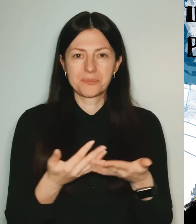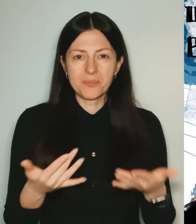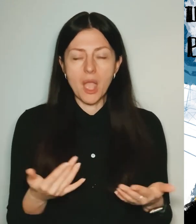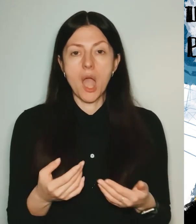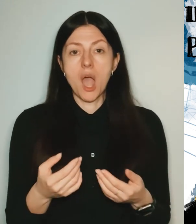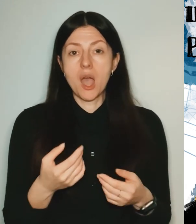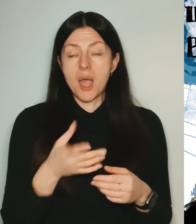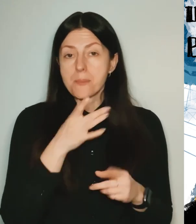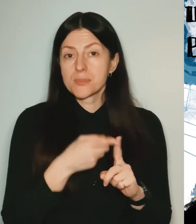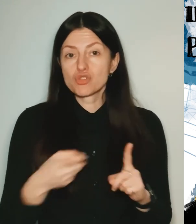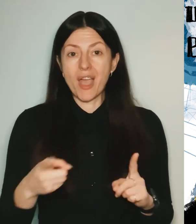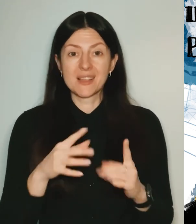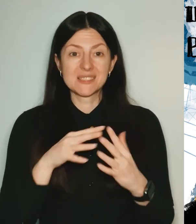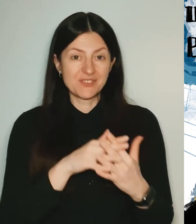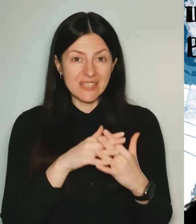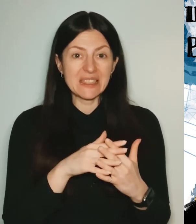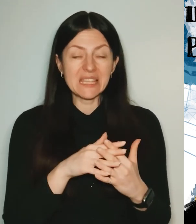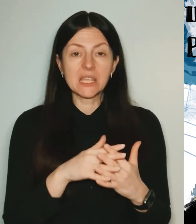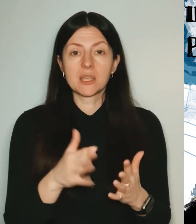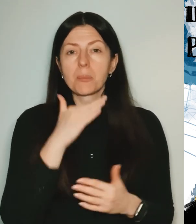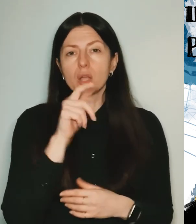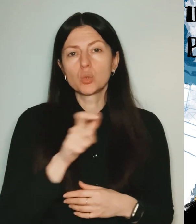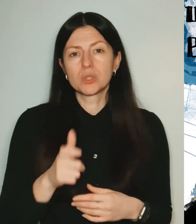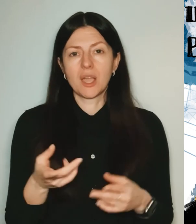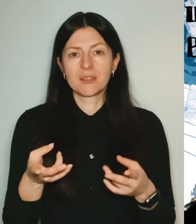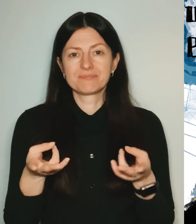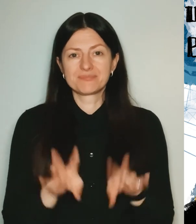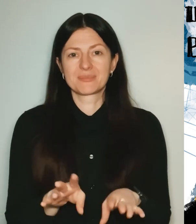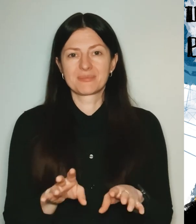because a lot of people are alone in the wartime…